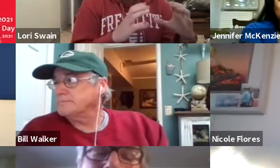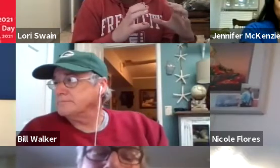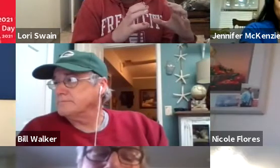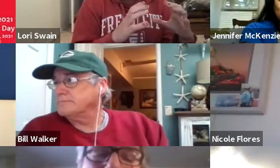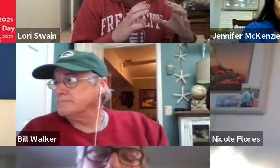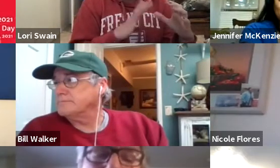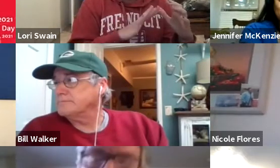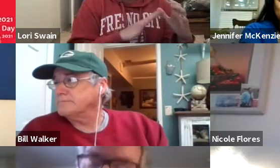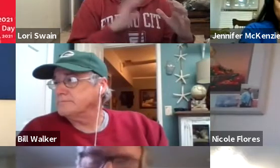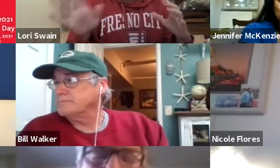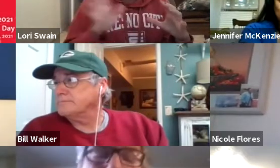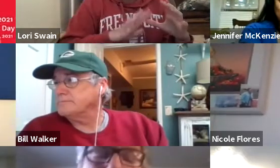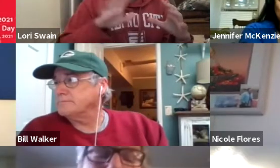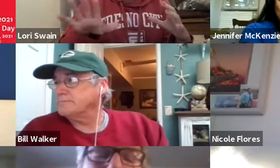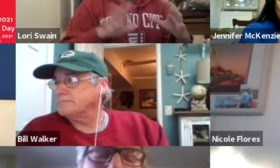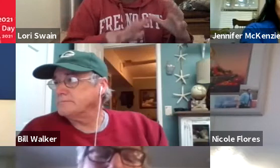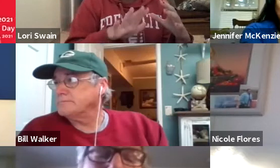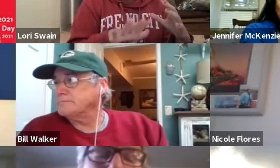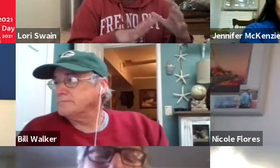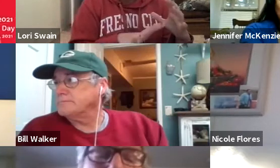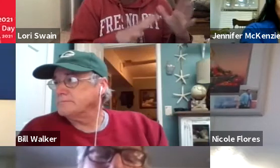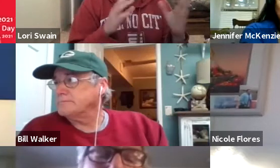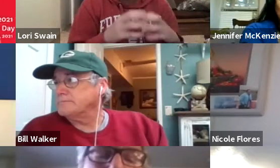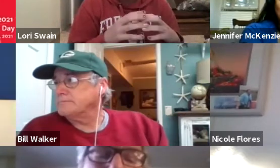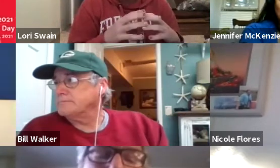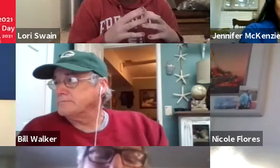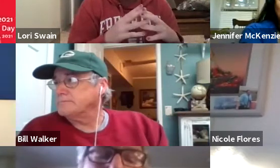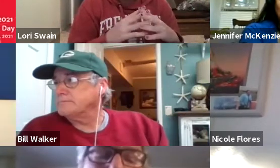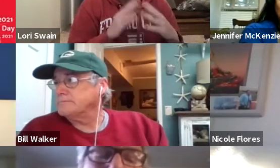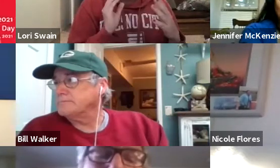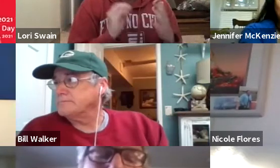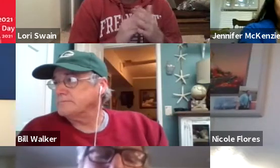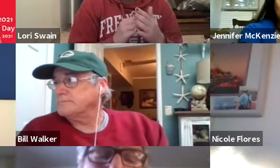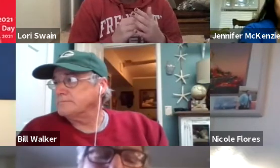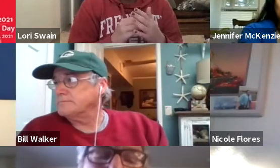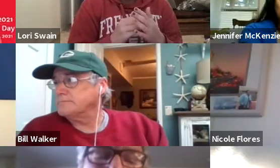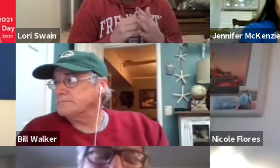chosen. And you're more than welcome to take classes from other campuses if you can't find them at ours, but just double check with a